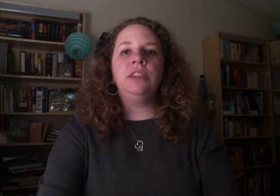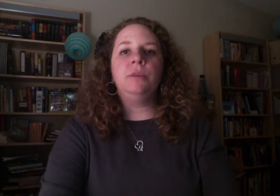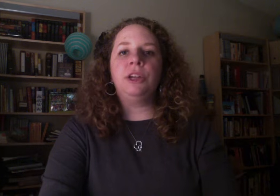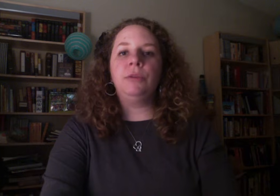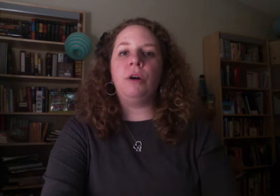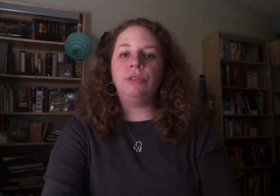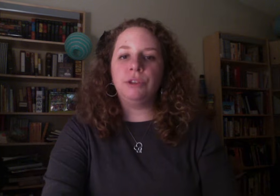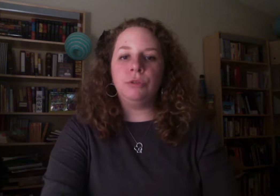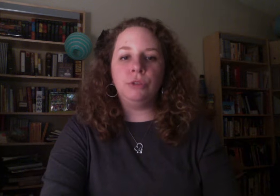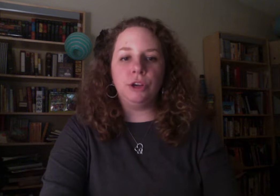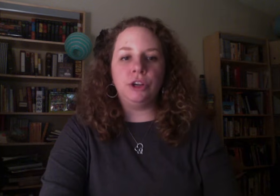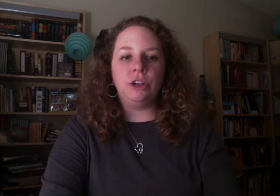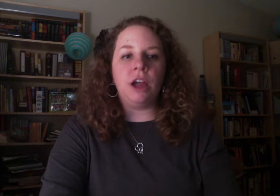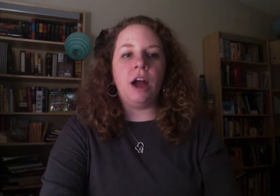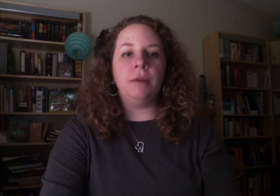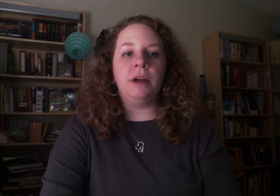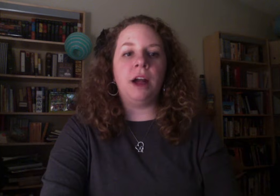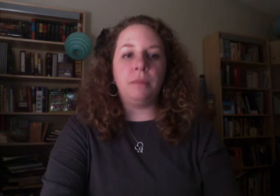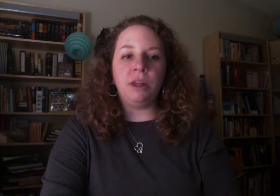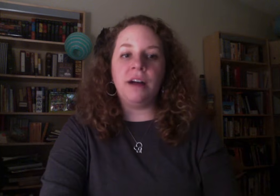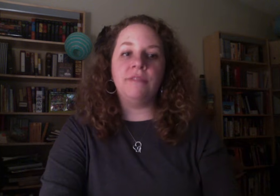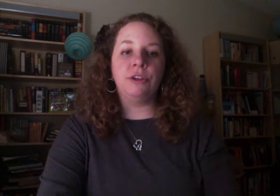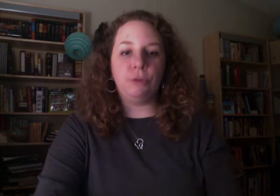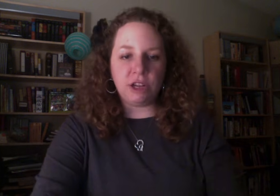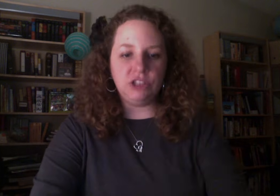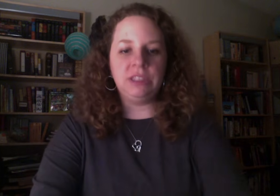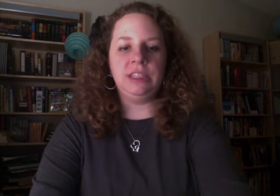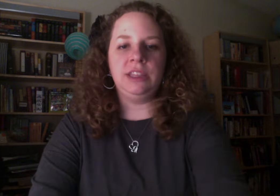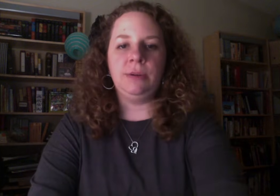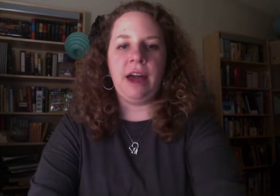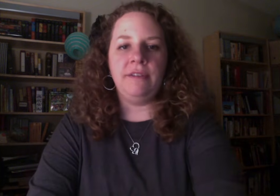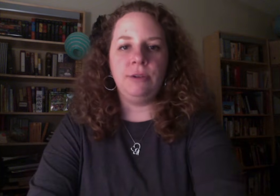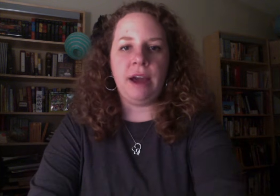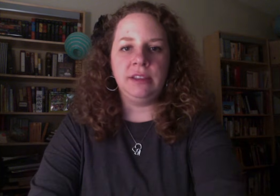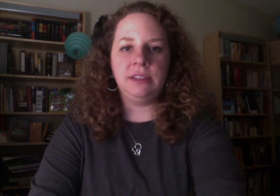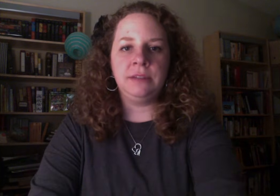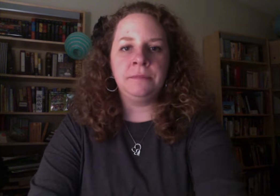In the book you also learn a couple of the questions that they will have you ask.